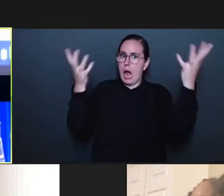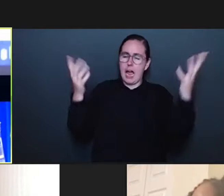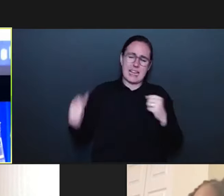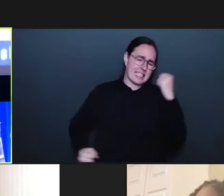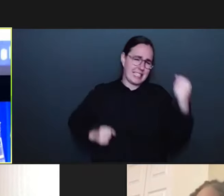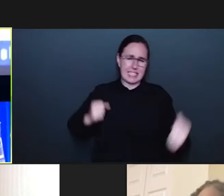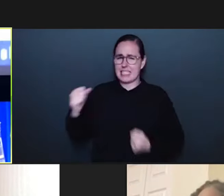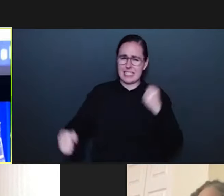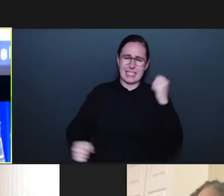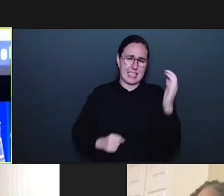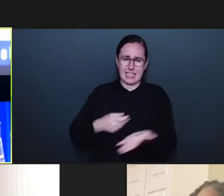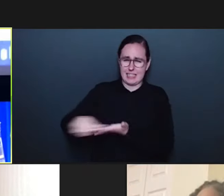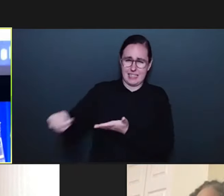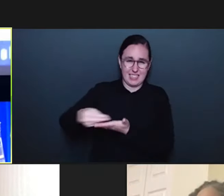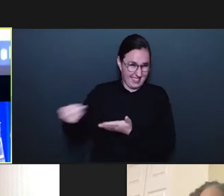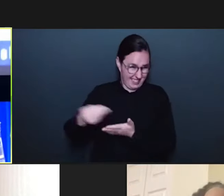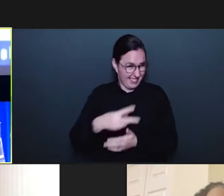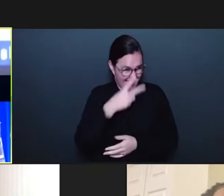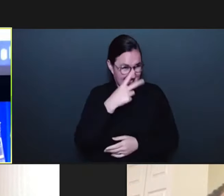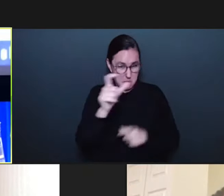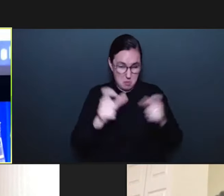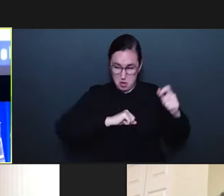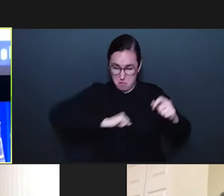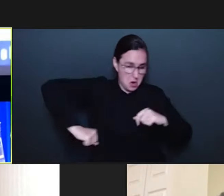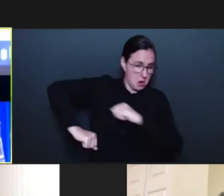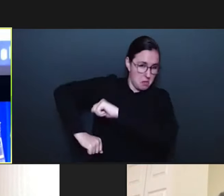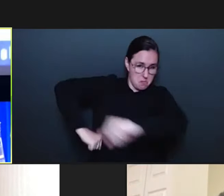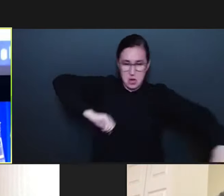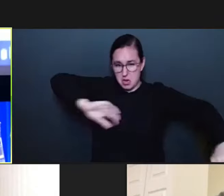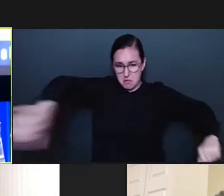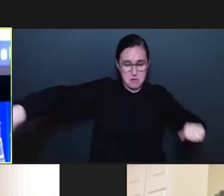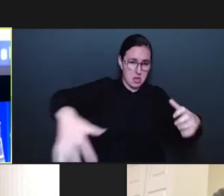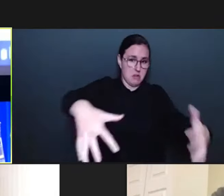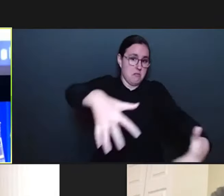fighting and whatnot. Look at it even in the climate change context where now we've seen that